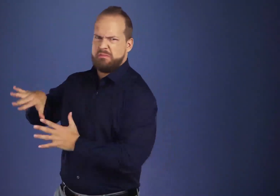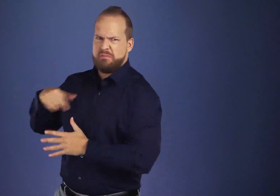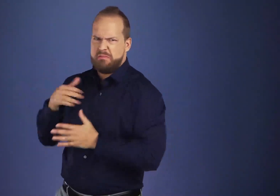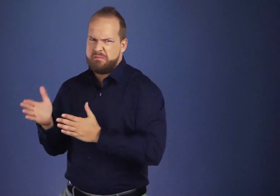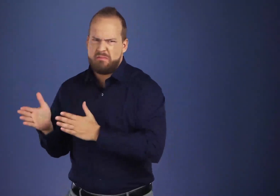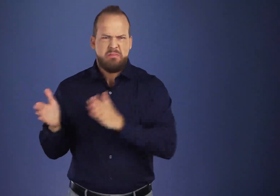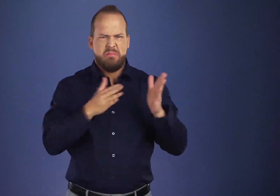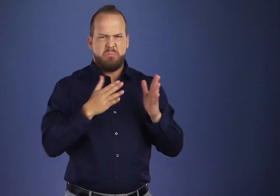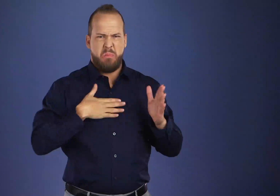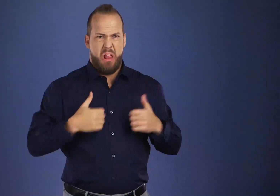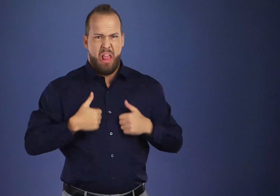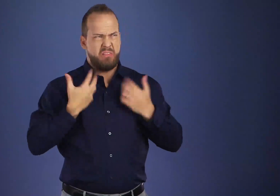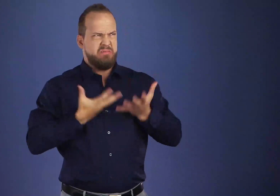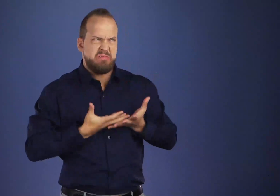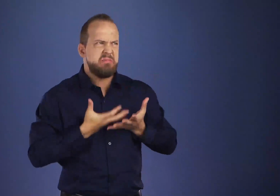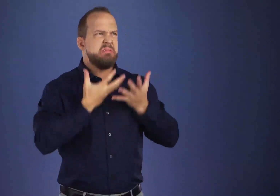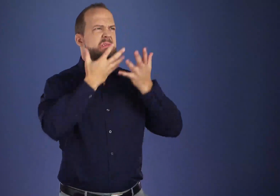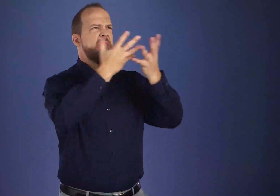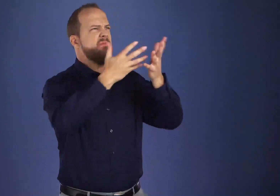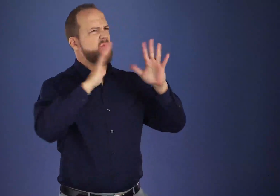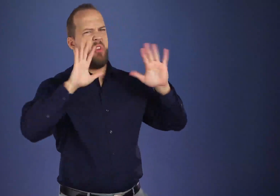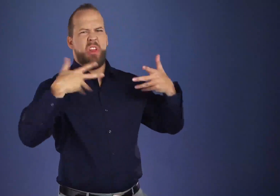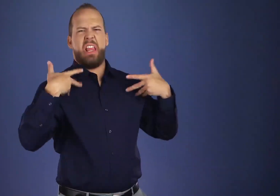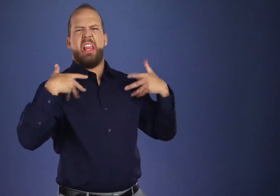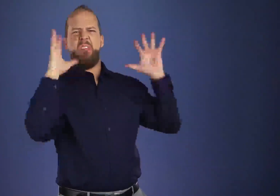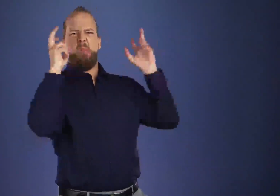over to the care of whatever God he thinks there is?